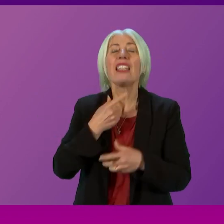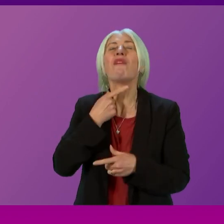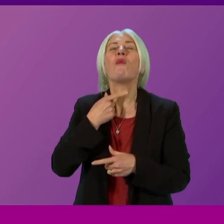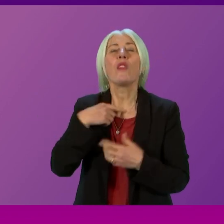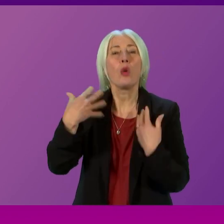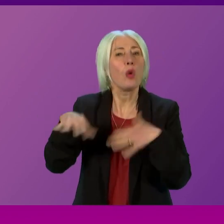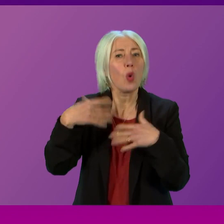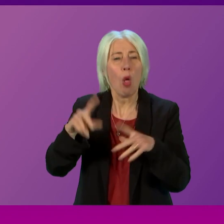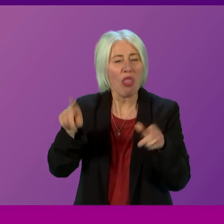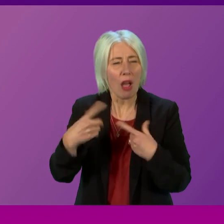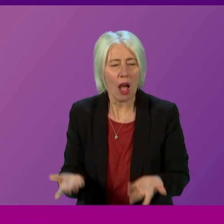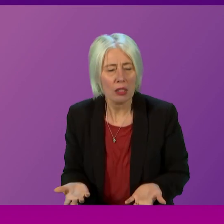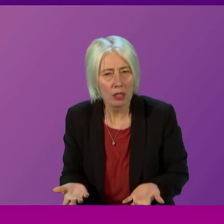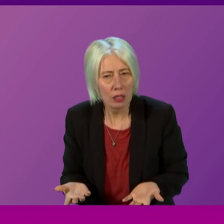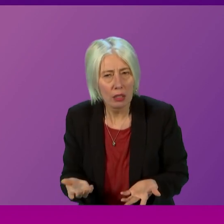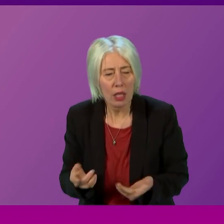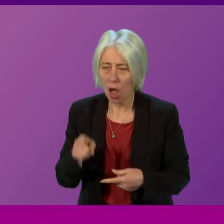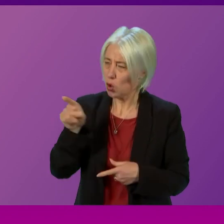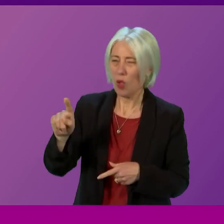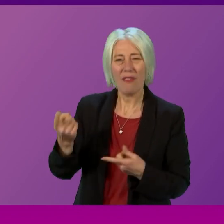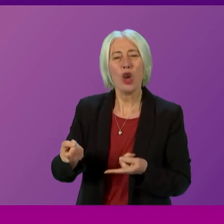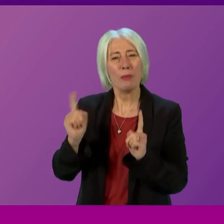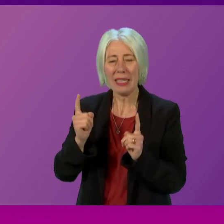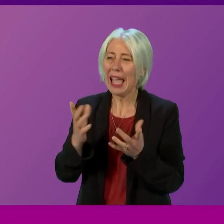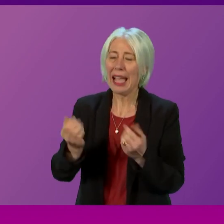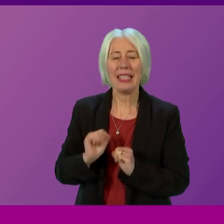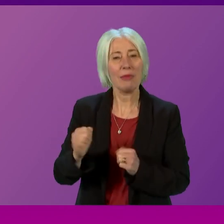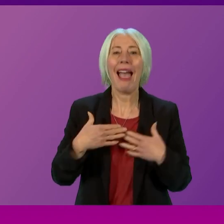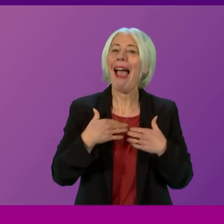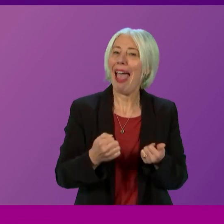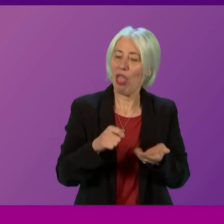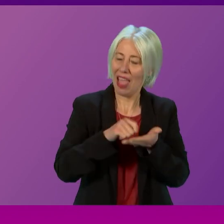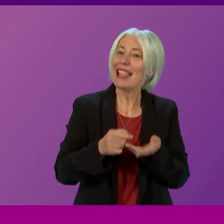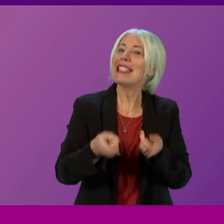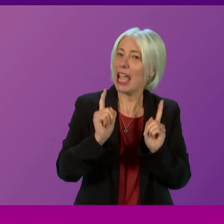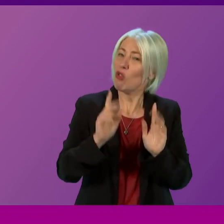Does the First Minister accept that the health secretary should be more aware of the seriousness